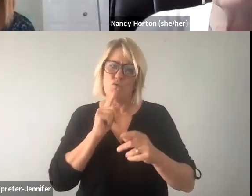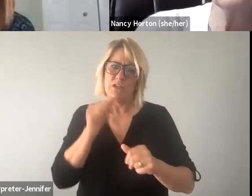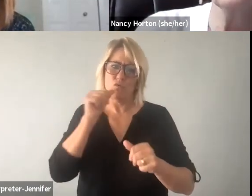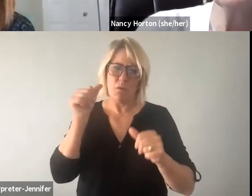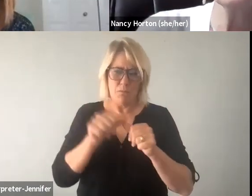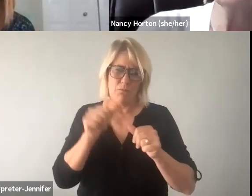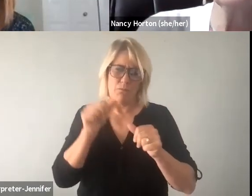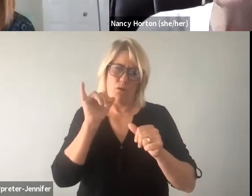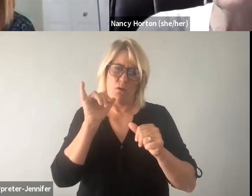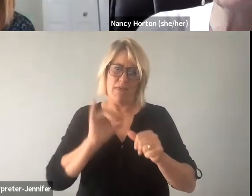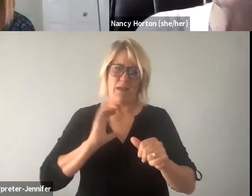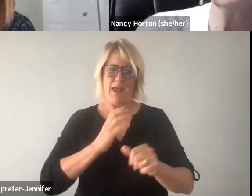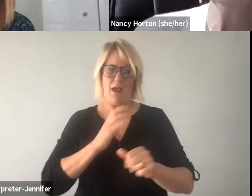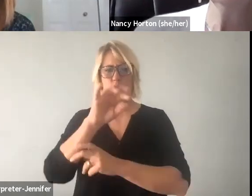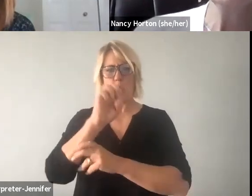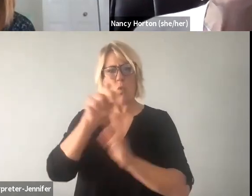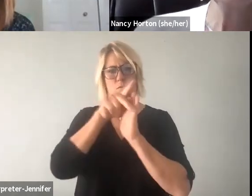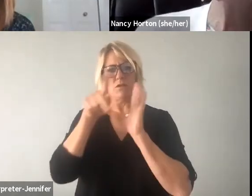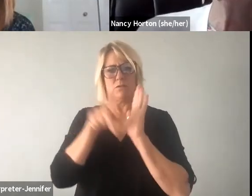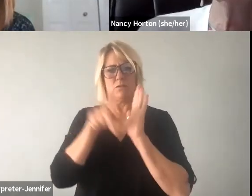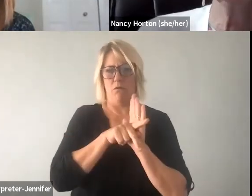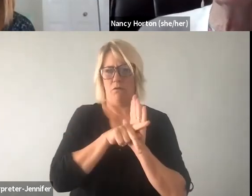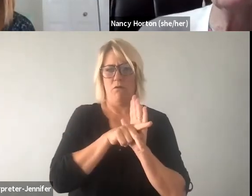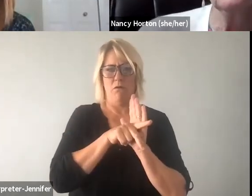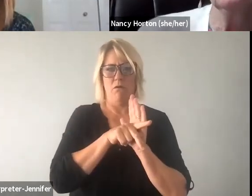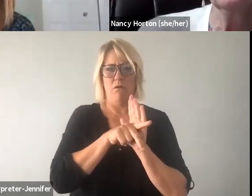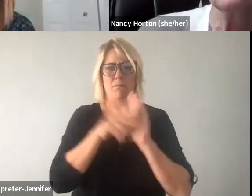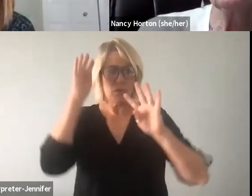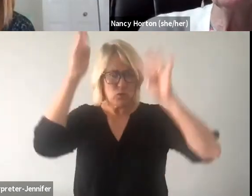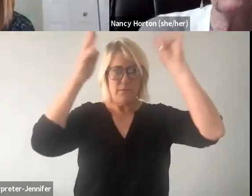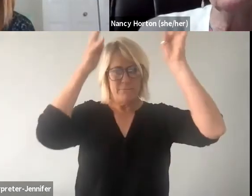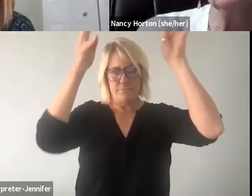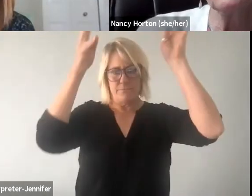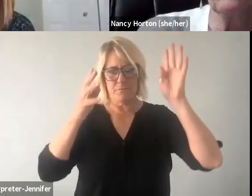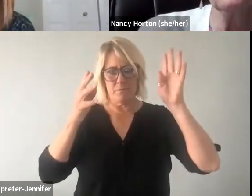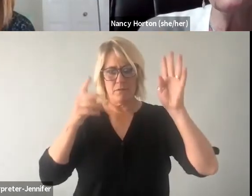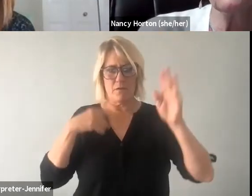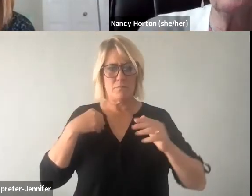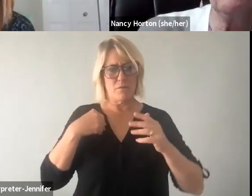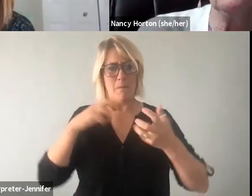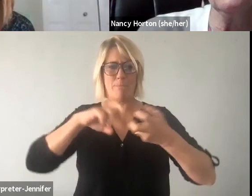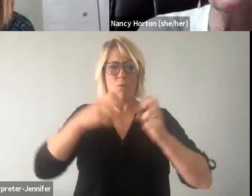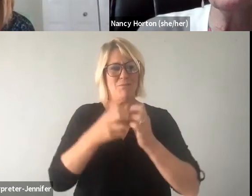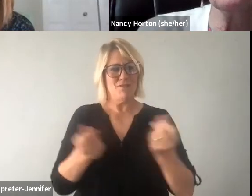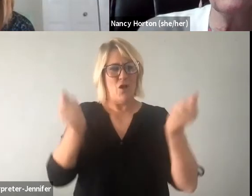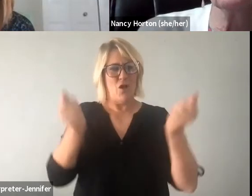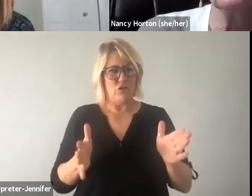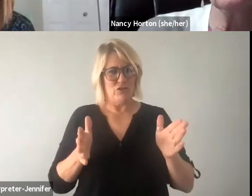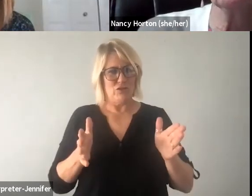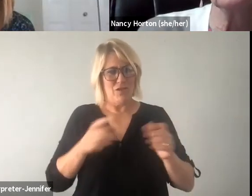different schedule or an appointment or something? So we just want folks to really remember that kind of -- our